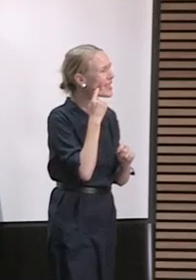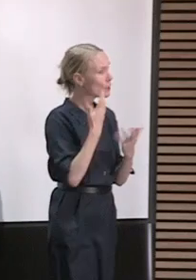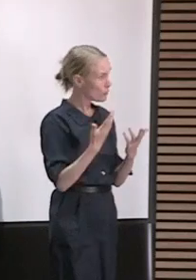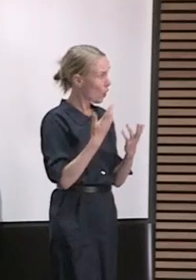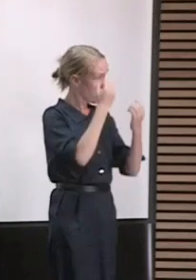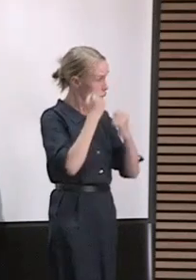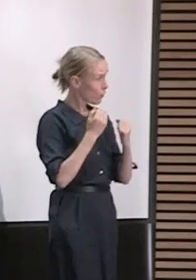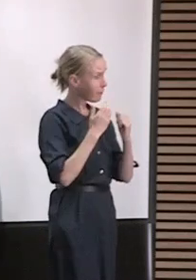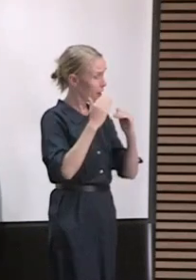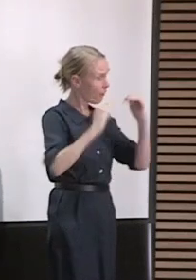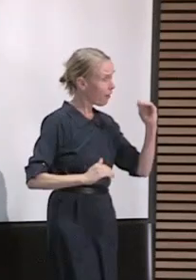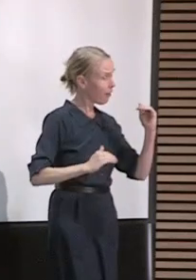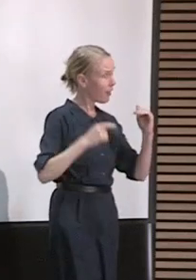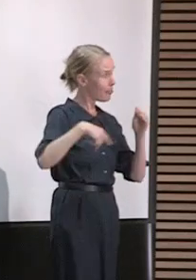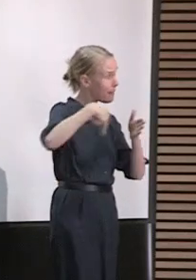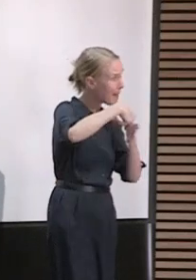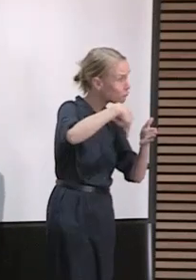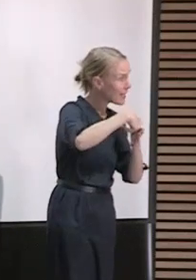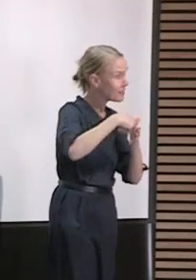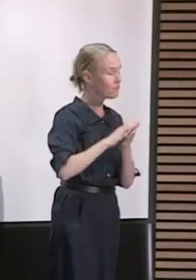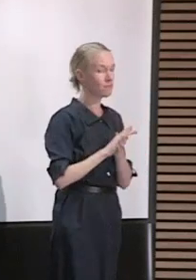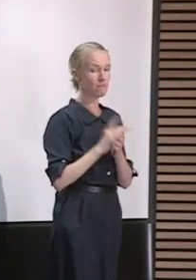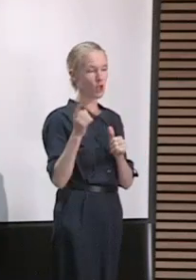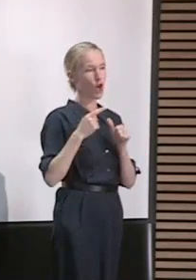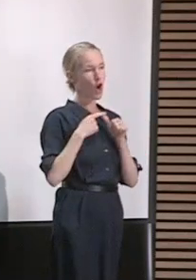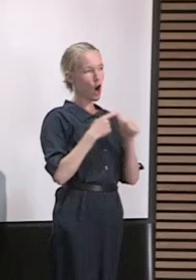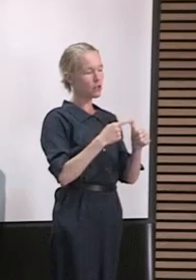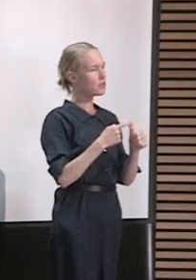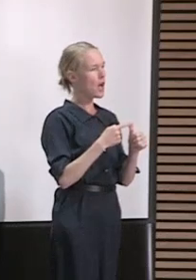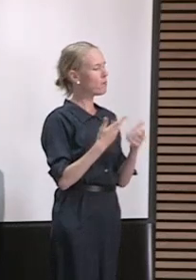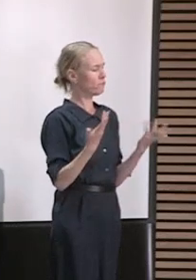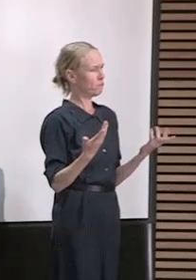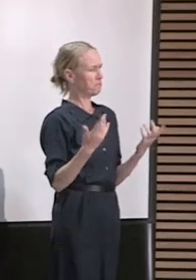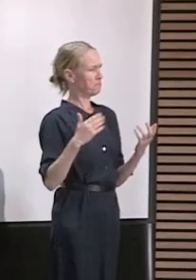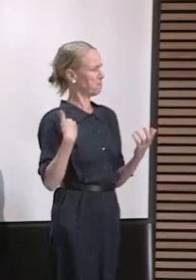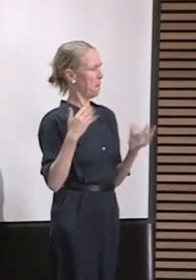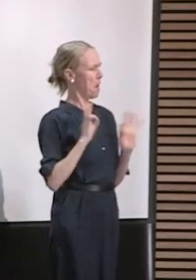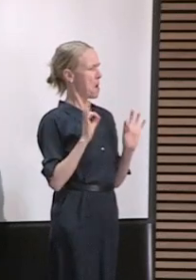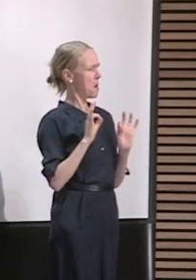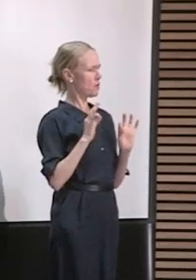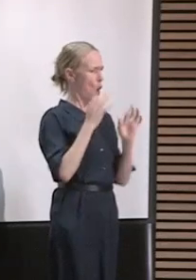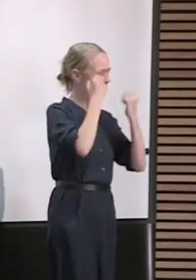No - I think we want to make sure that we're engaging with the communities that we're